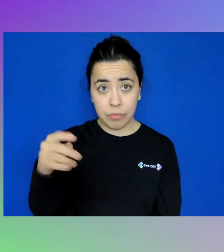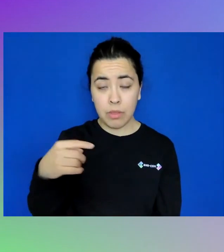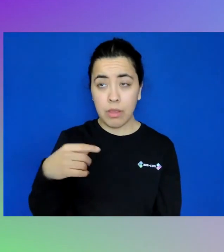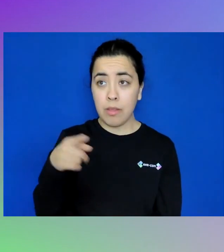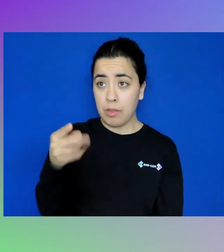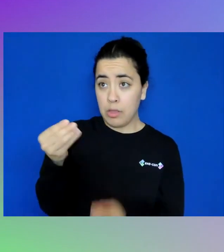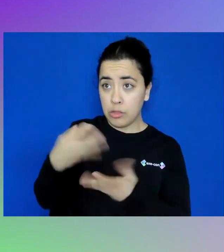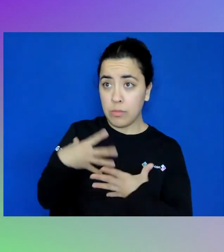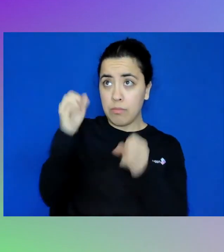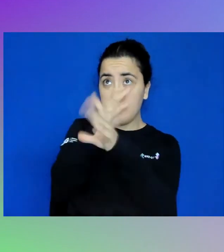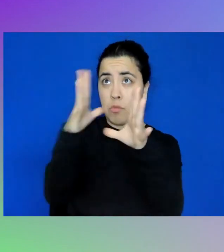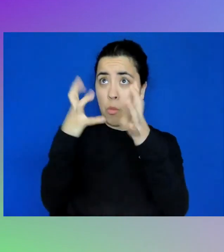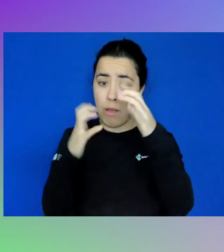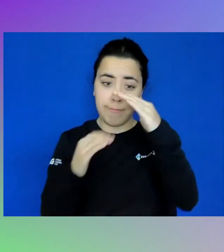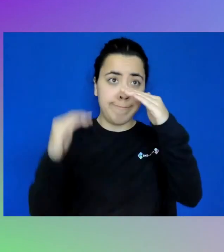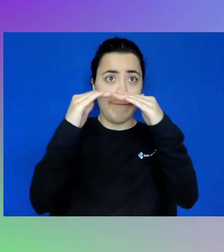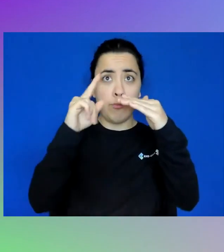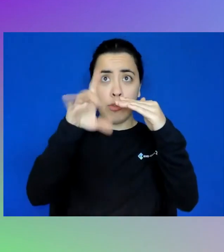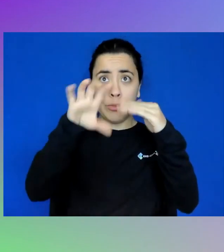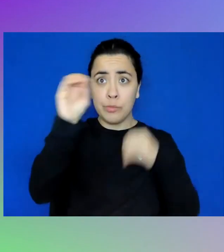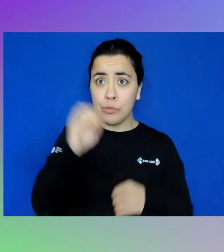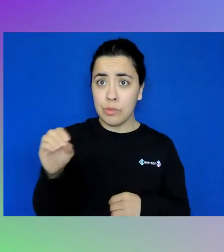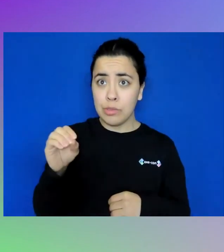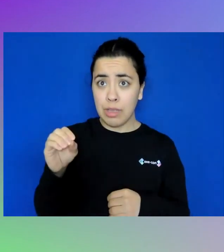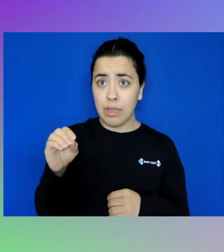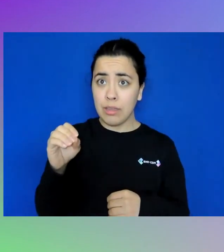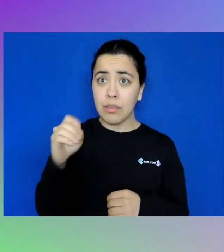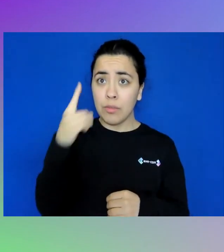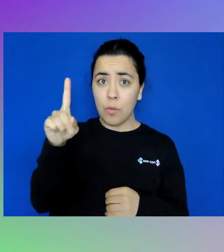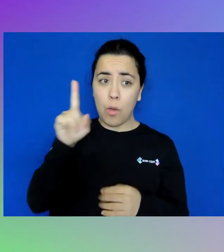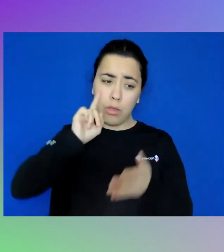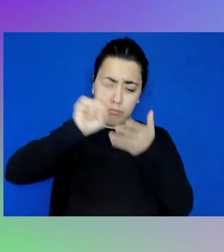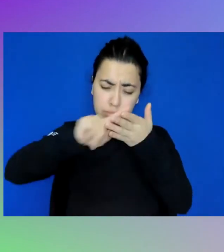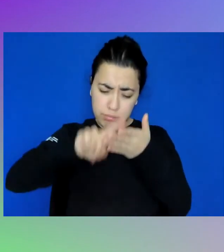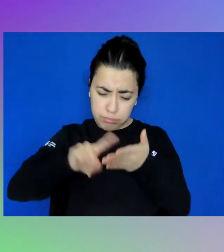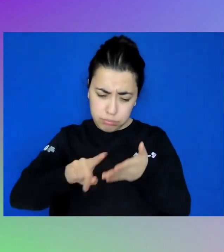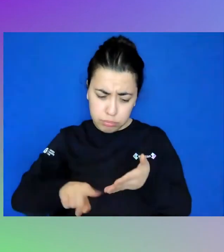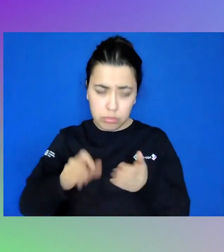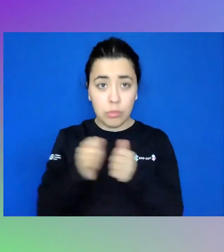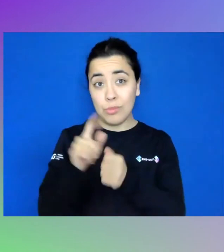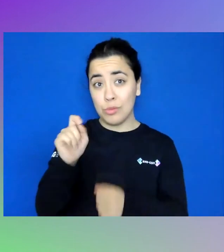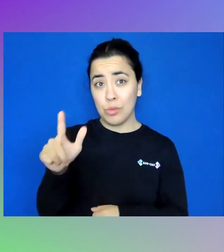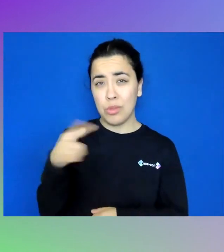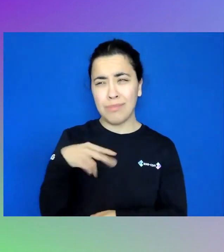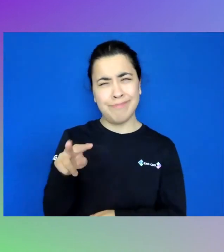getting to 100, um, coverage, uh, with tools, I was like, no